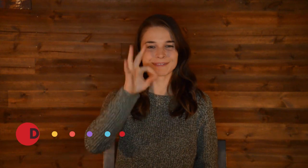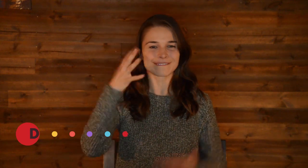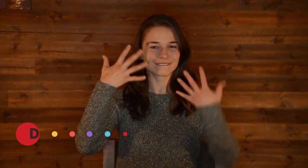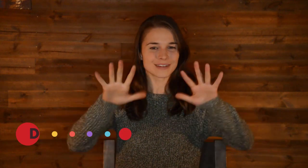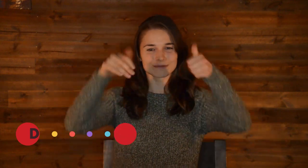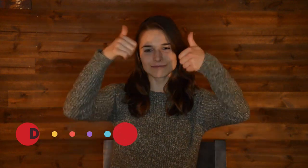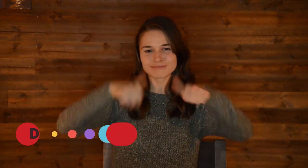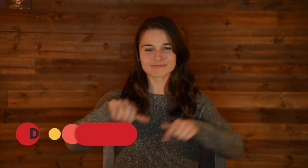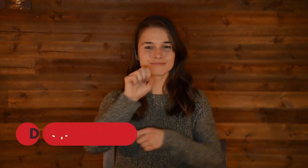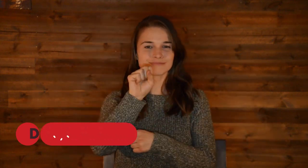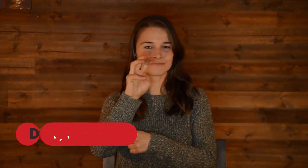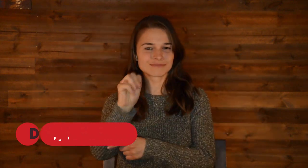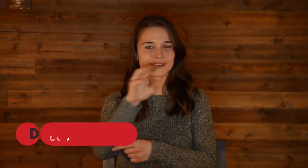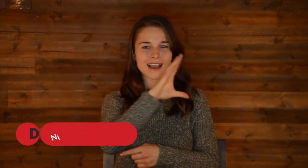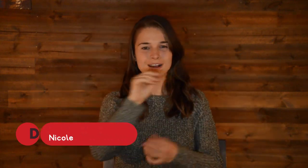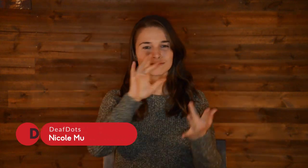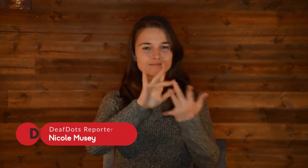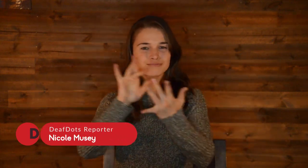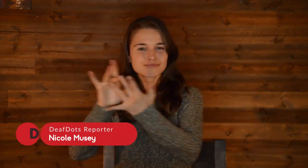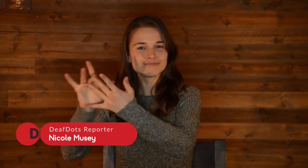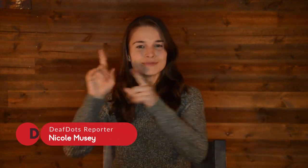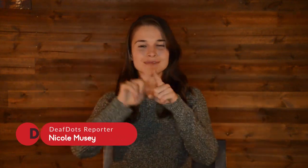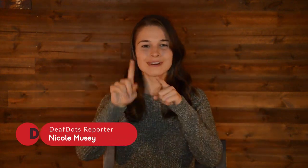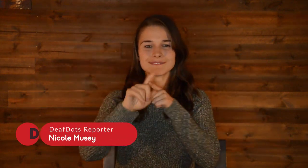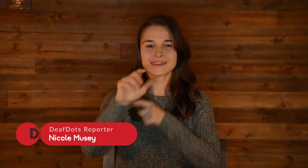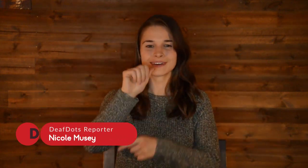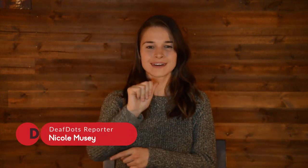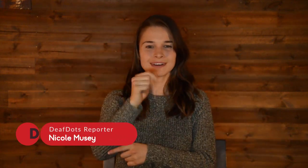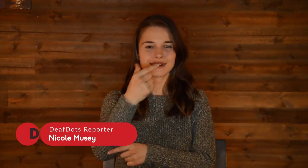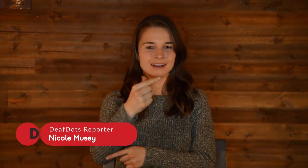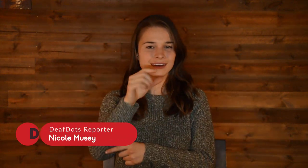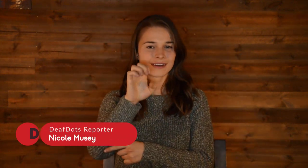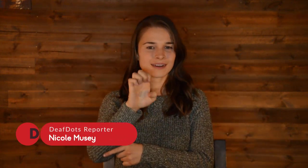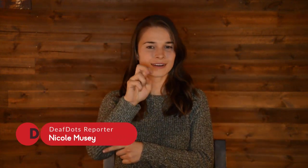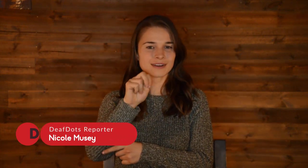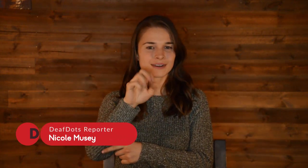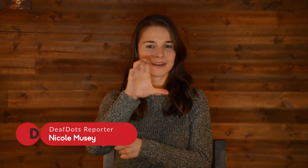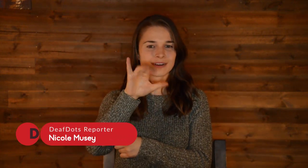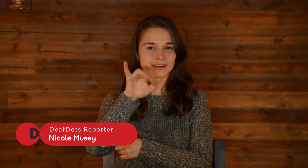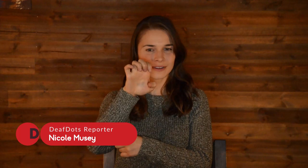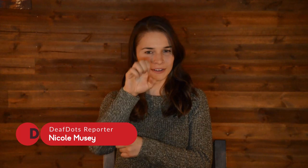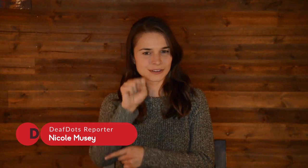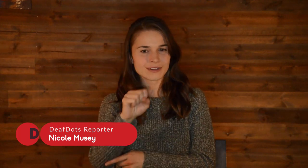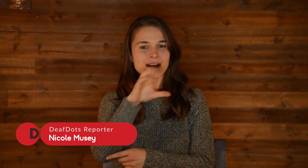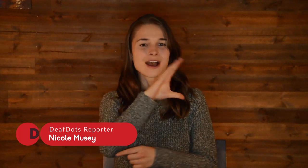[Nicole]: Yes, DeafDots posted to social media and contacted